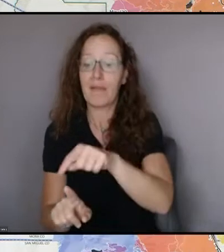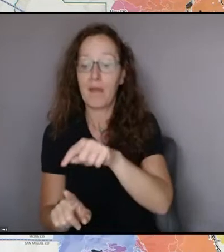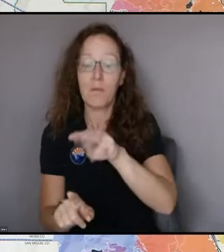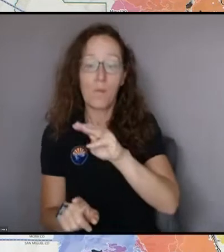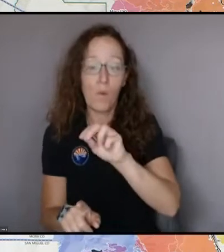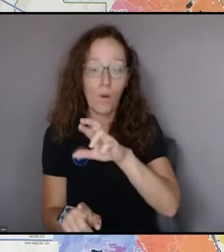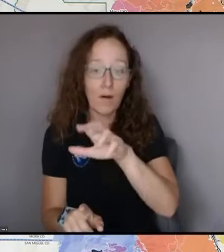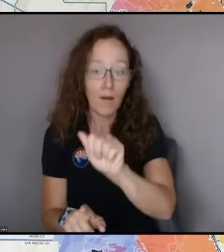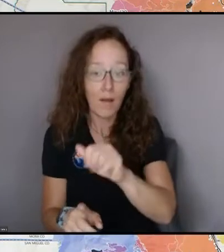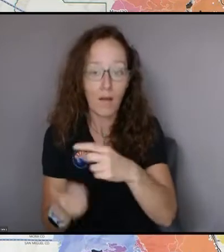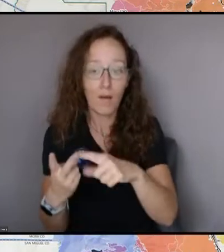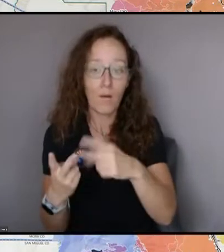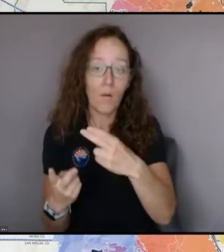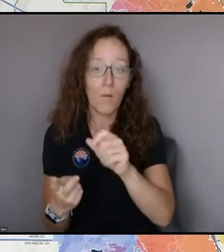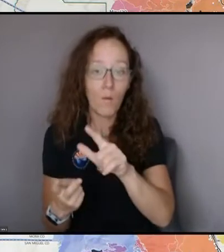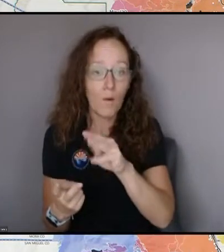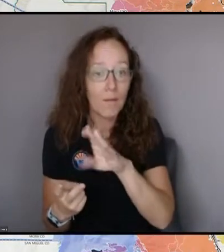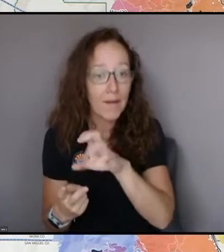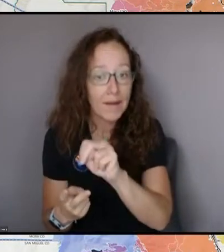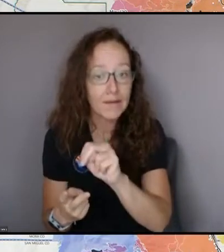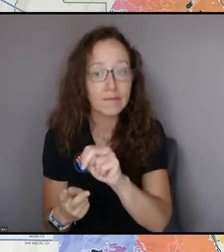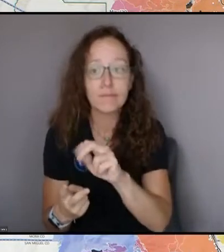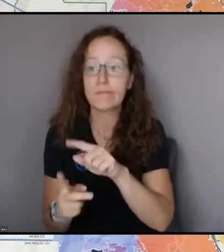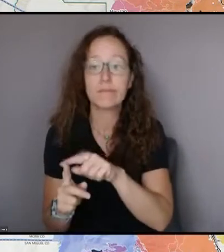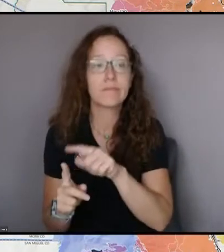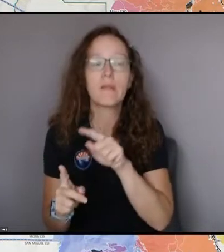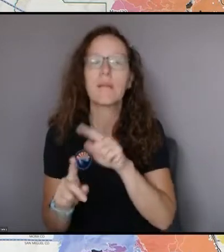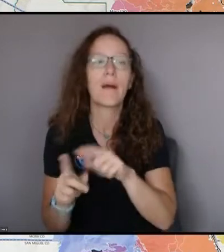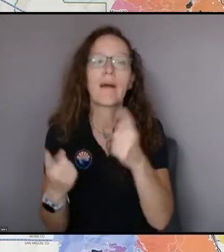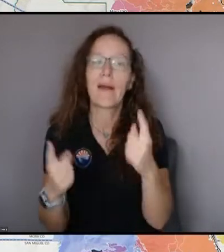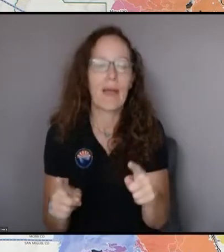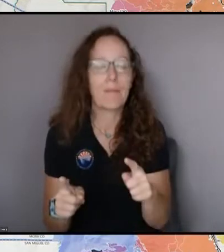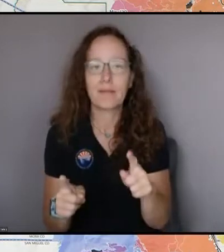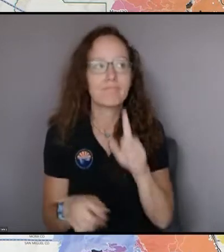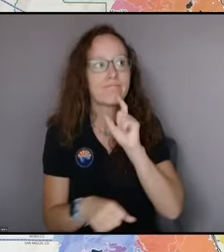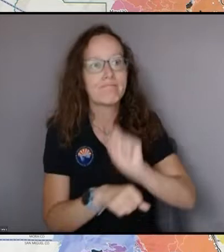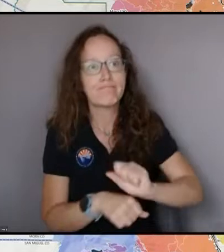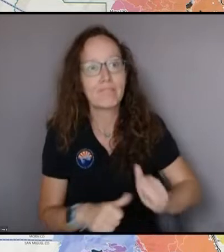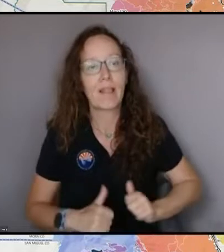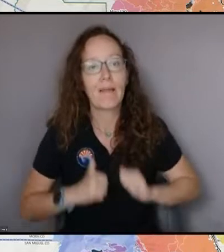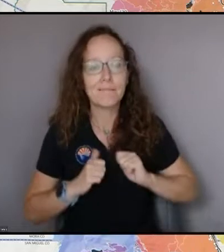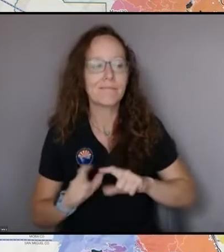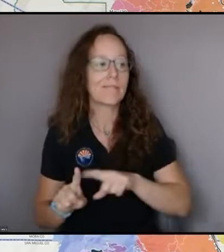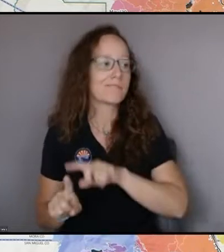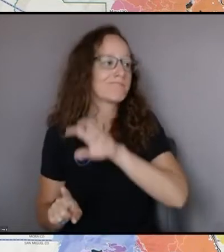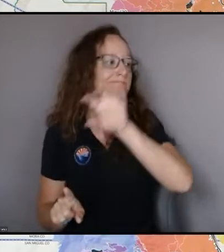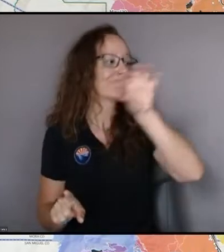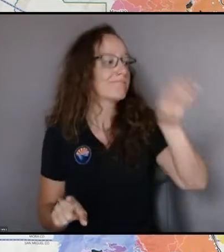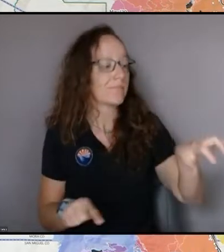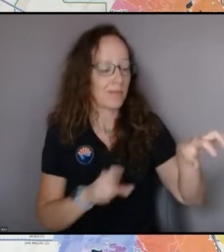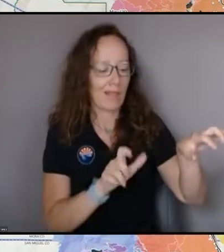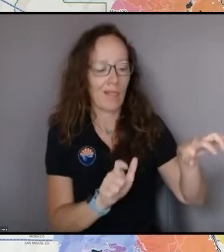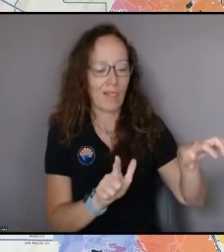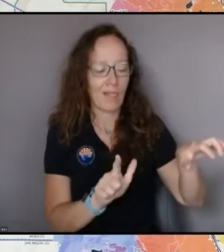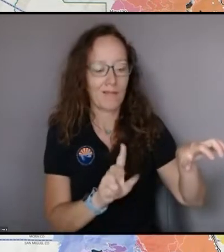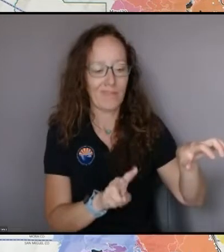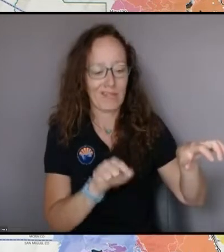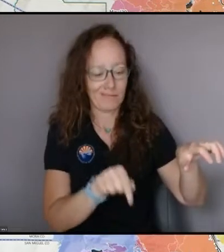instead fell just east of Las Vegas out there in the country that hasn't been burned. So, as